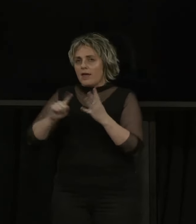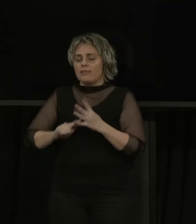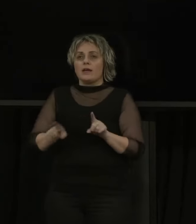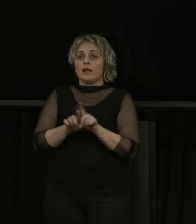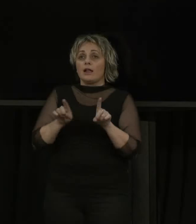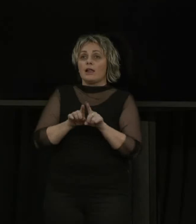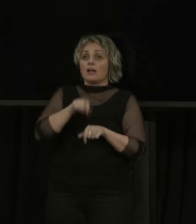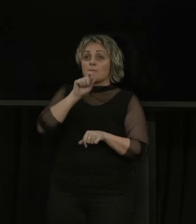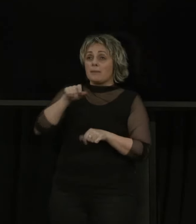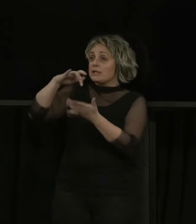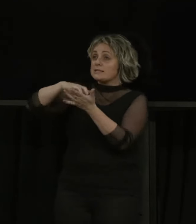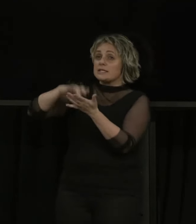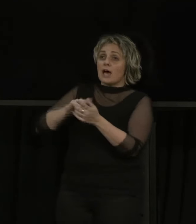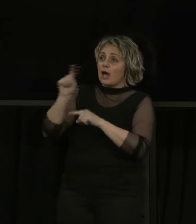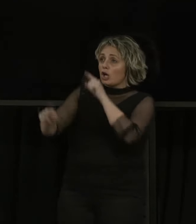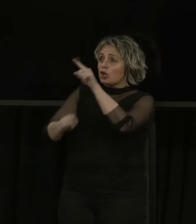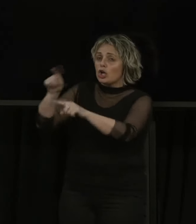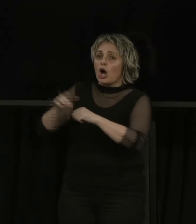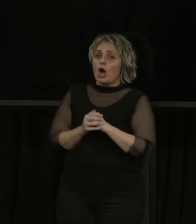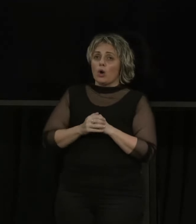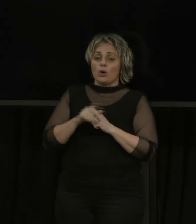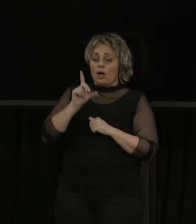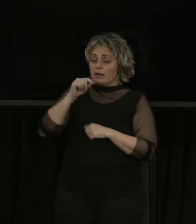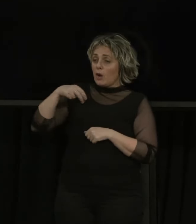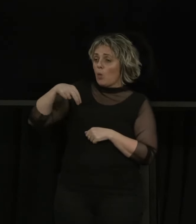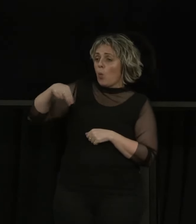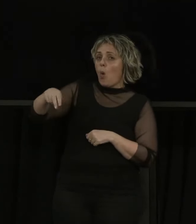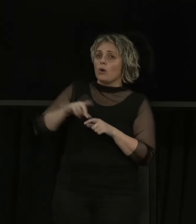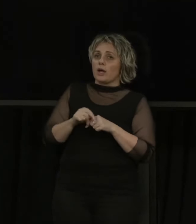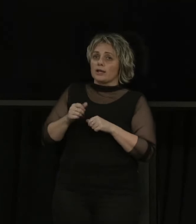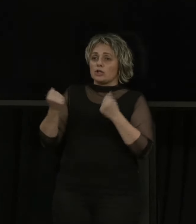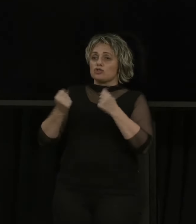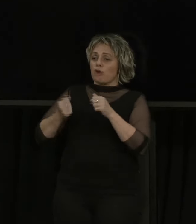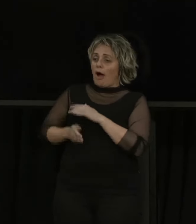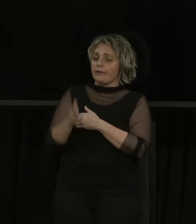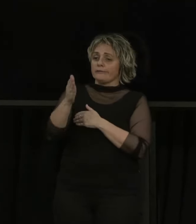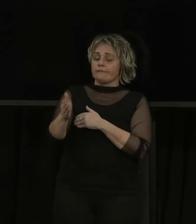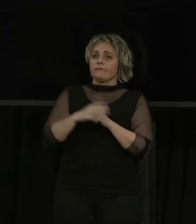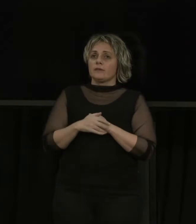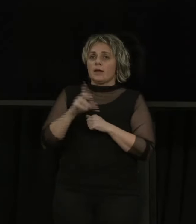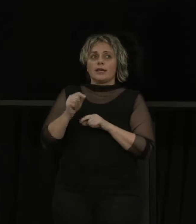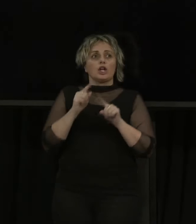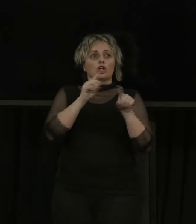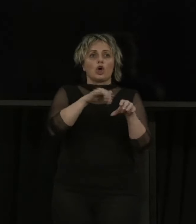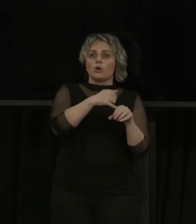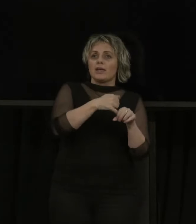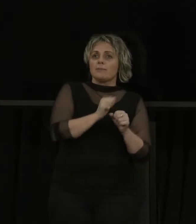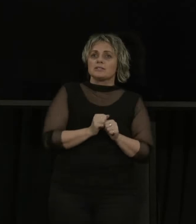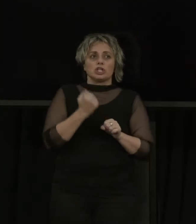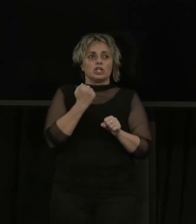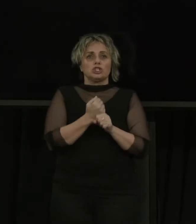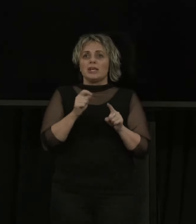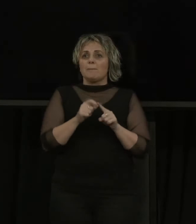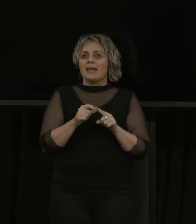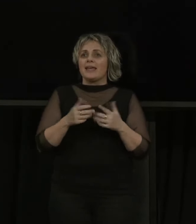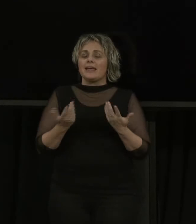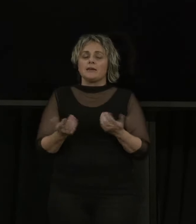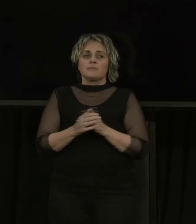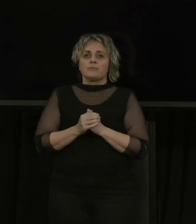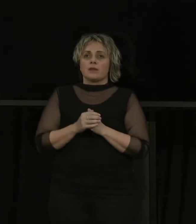far as it can take us with the